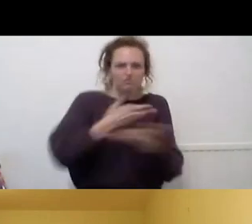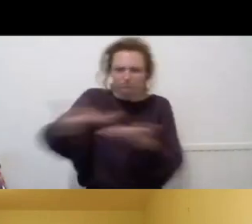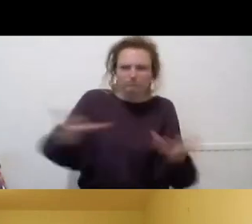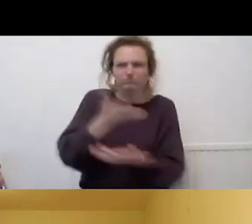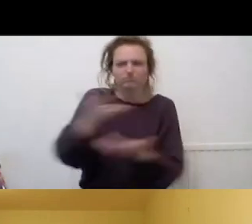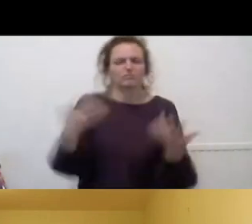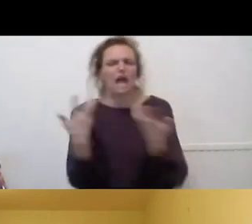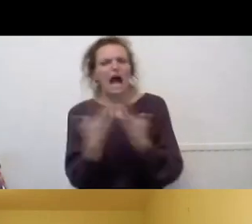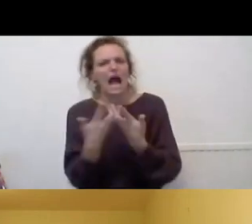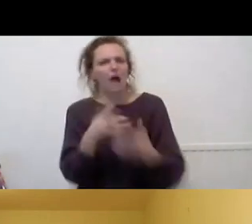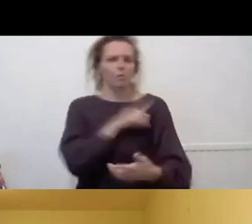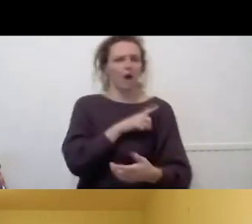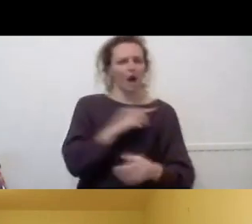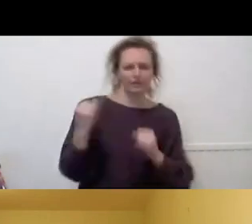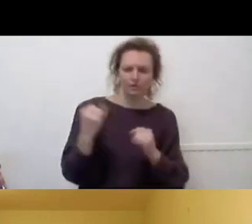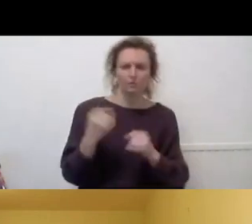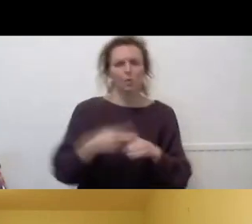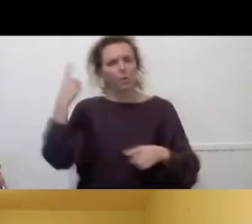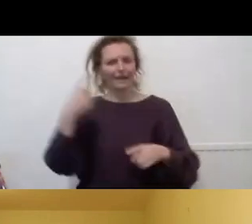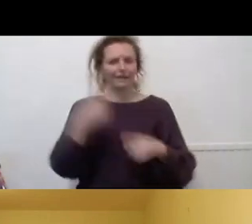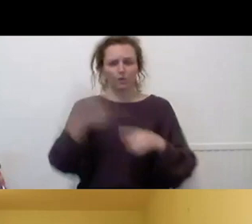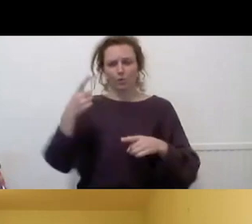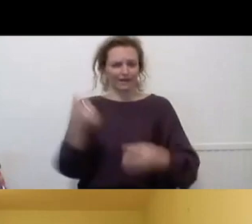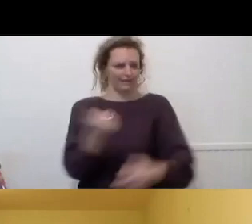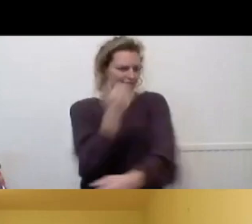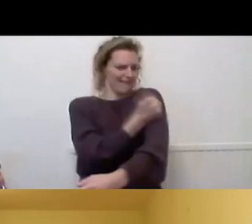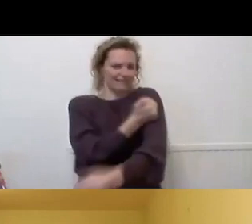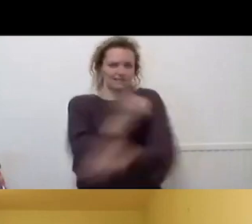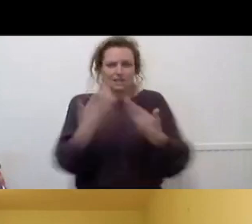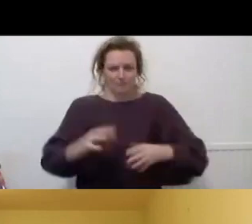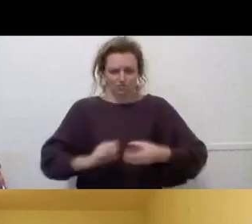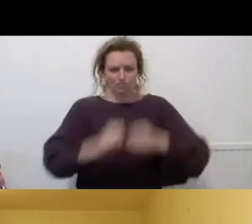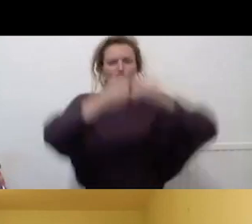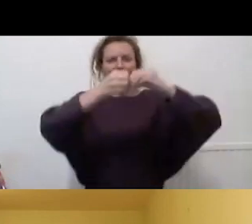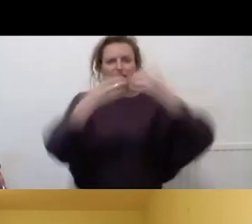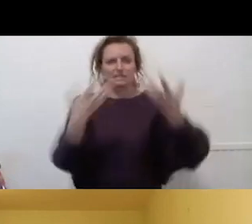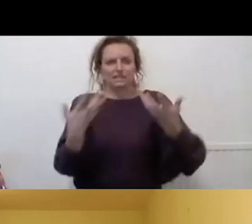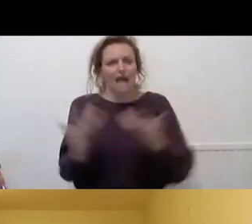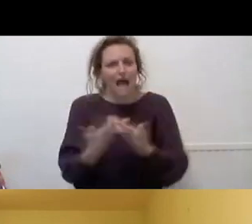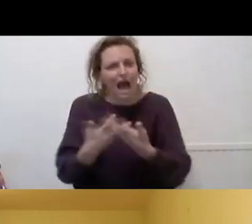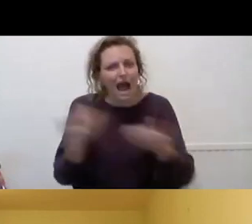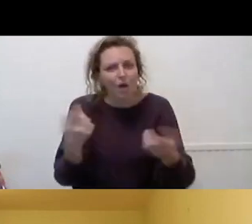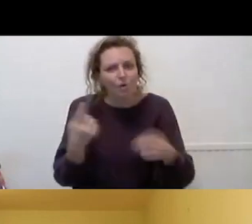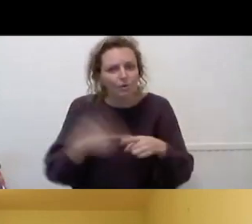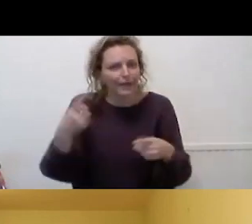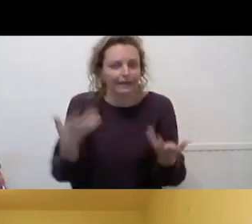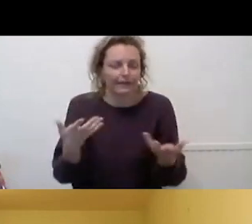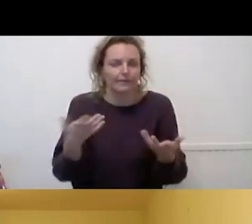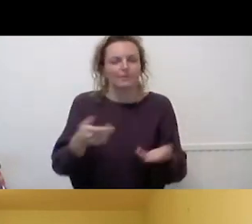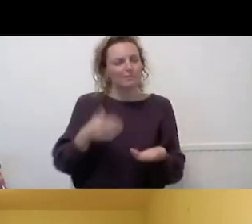and years and years. But don't make it clear why or how the vaccine has been. got ready so quickly.